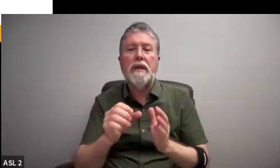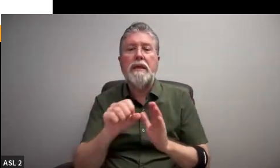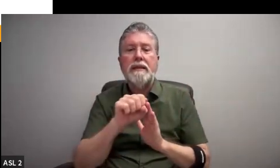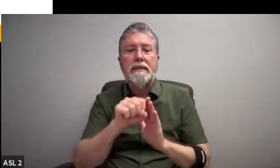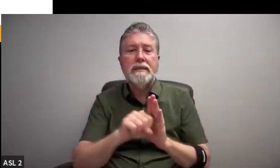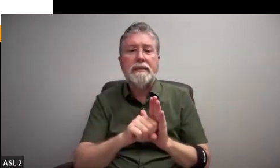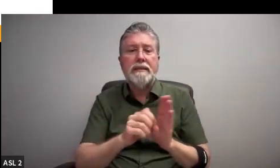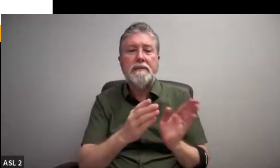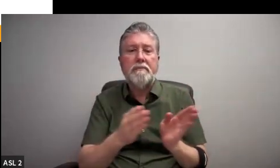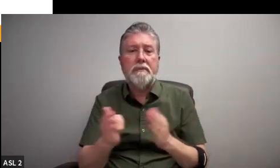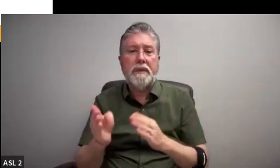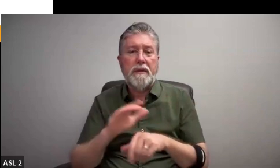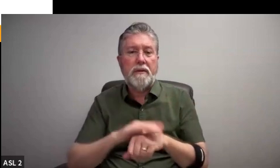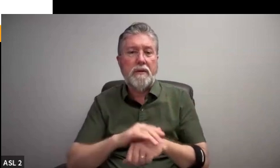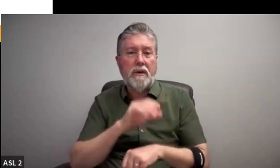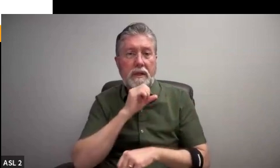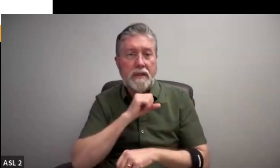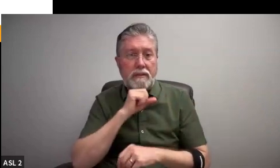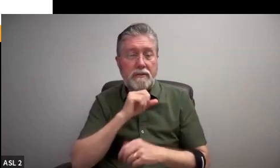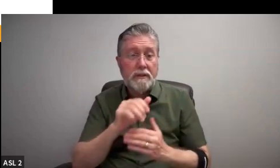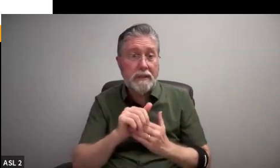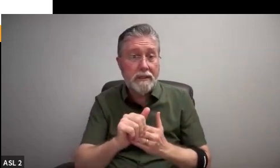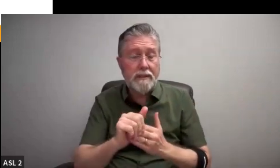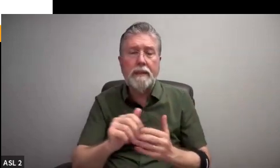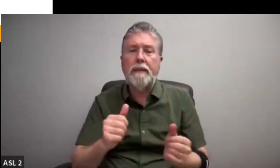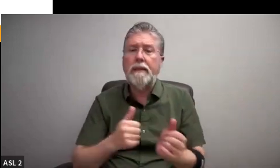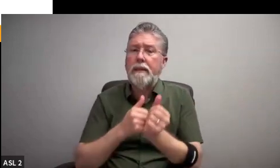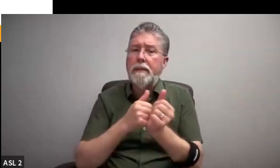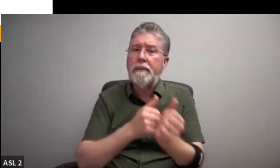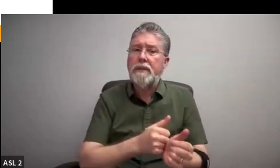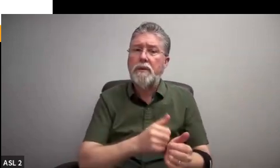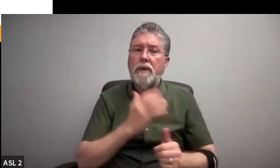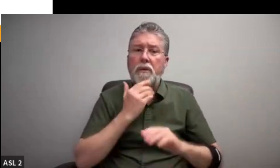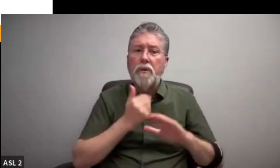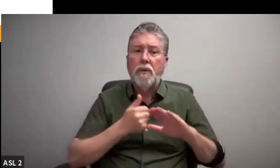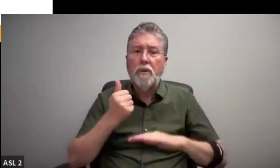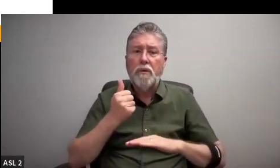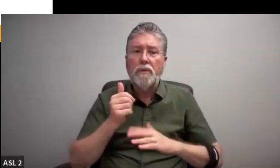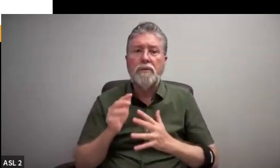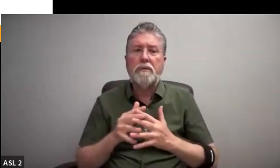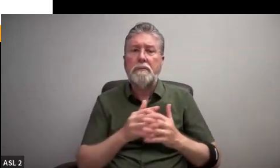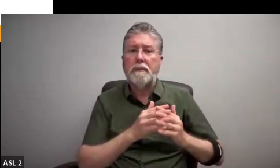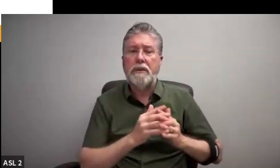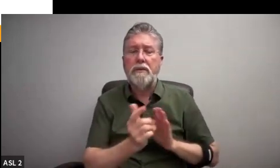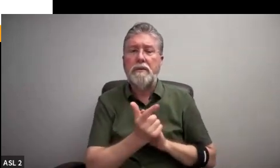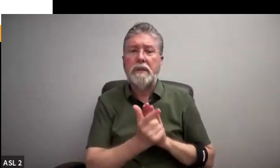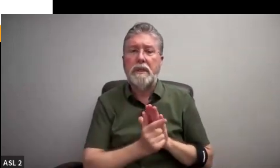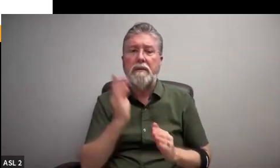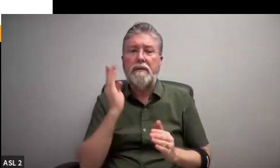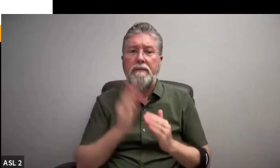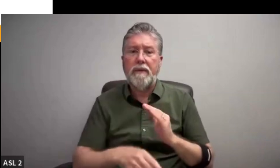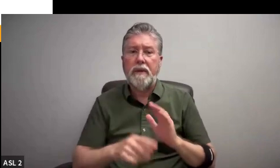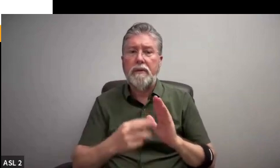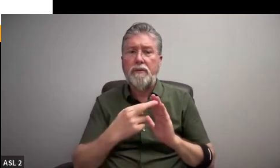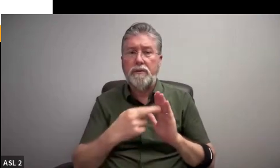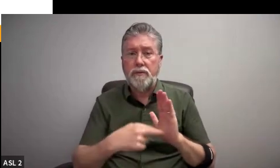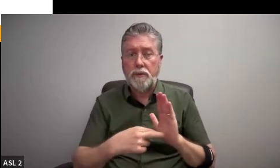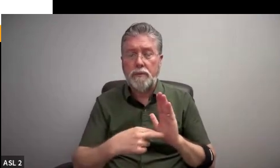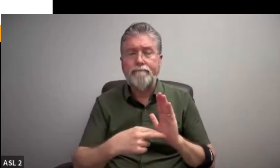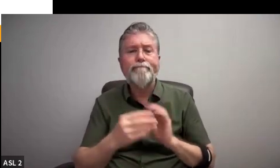guidance and coming into compliance with the Older American Act final rule. I just wanted to note a